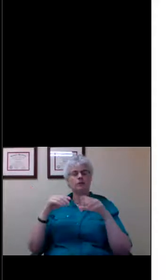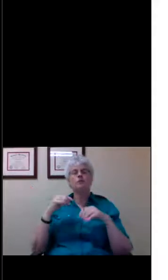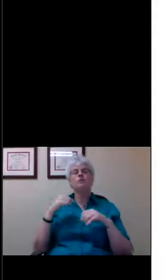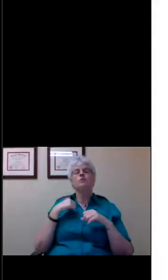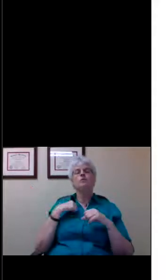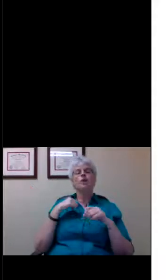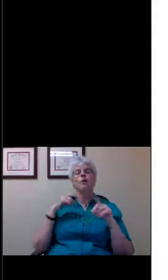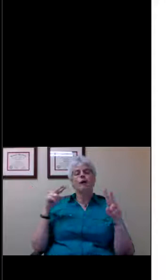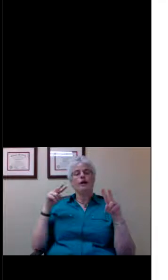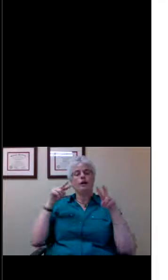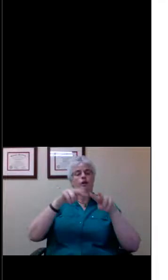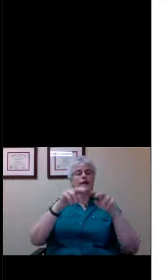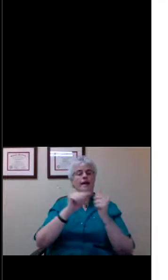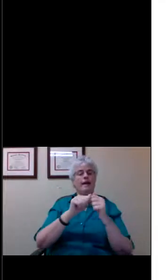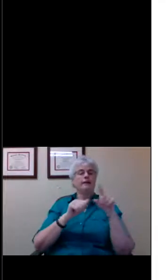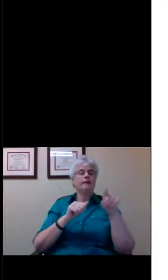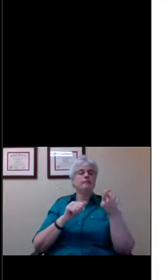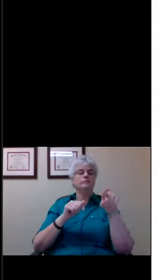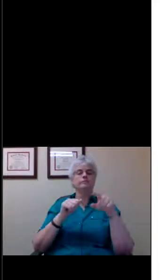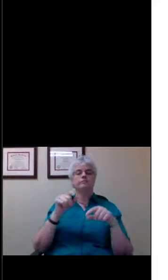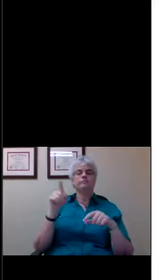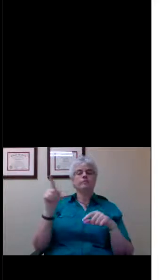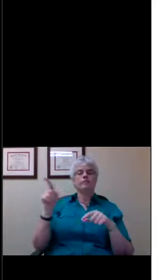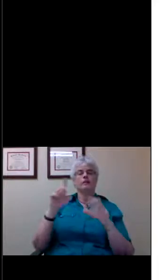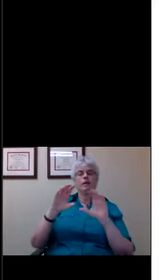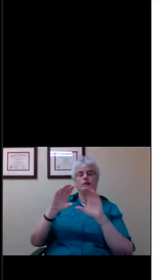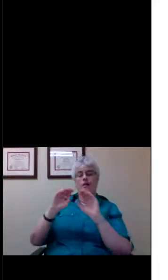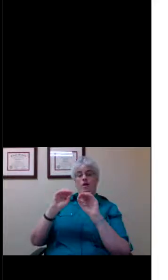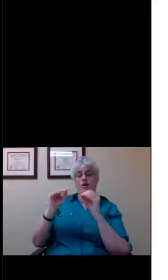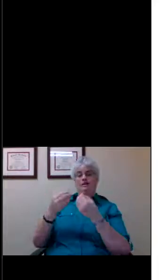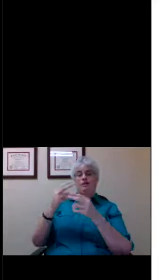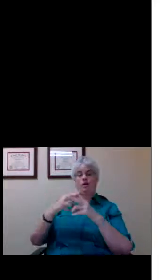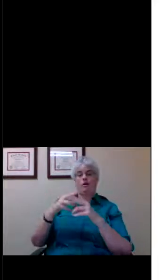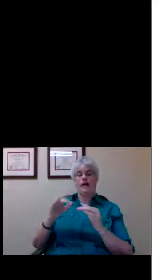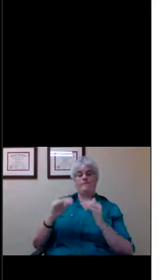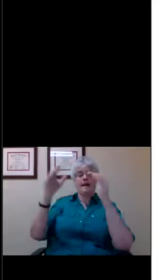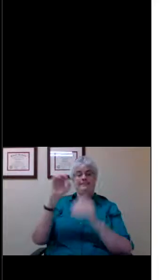environment to figure out what was happening and what was going on. There's